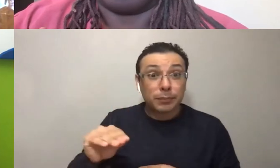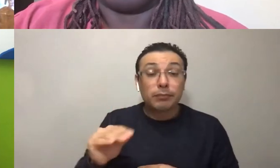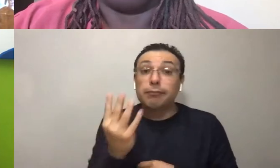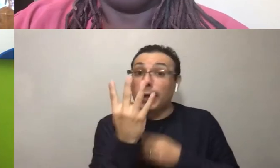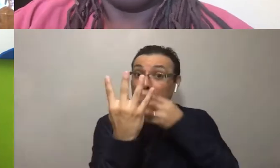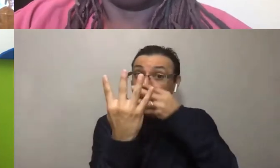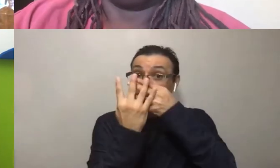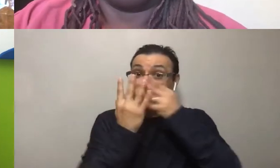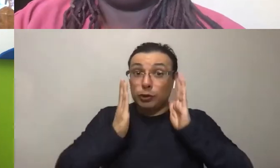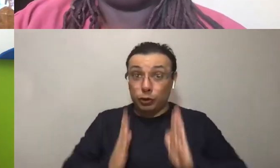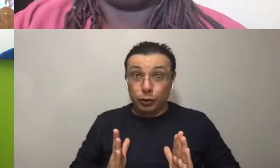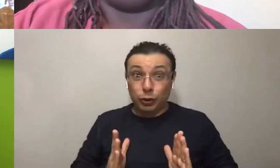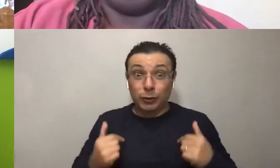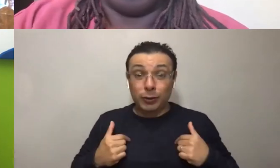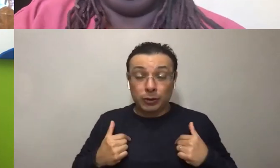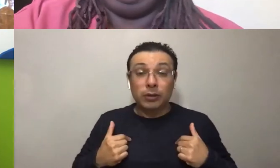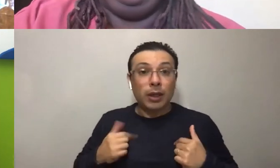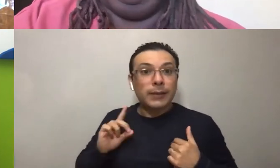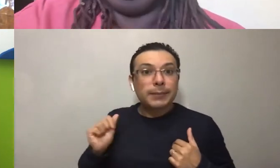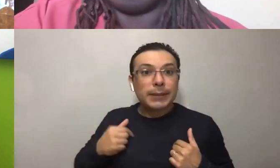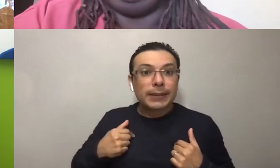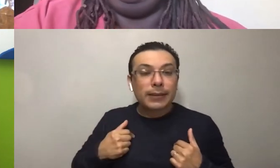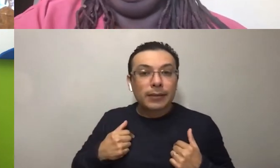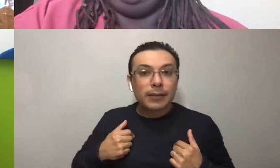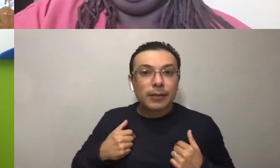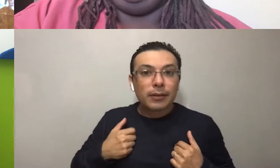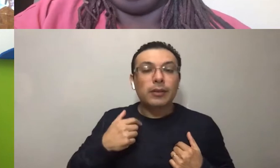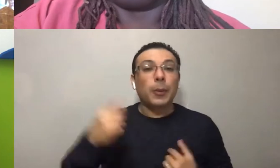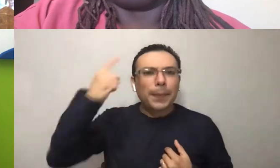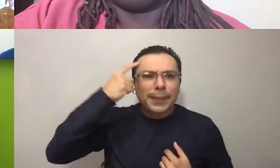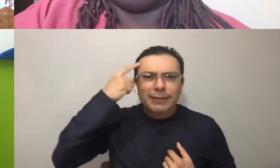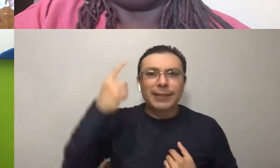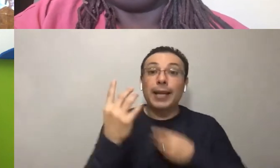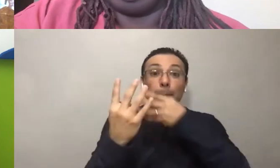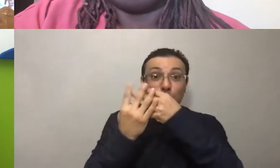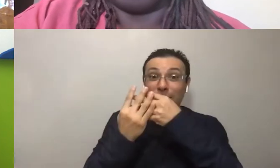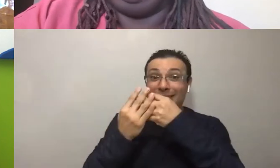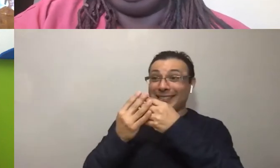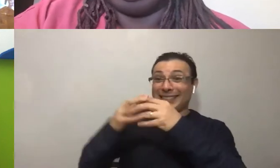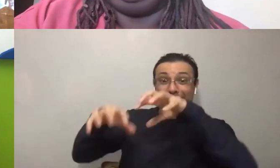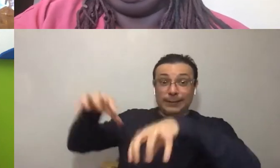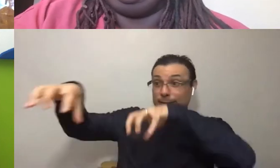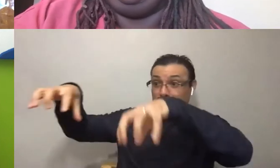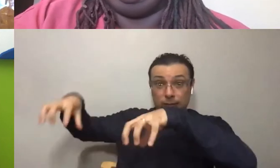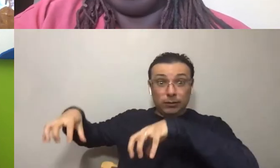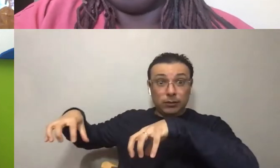And then not only think of the prison system as jails and prisons and things like that, but oftentimes